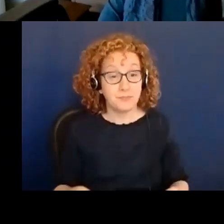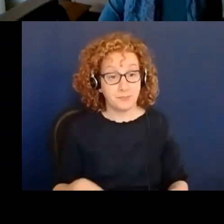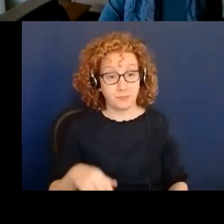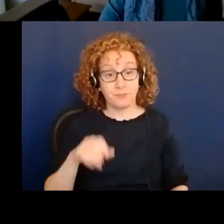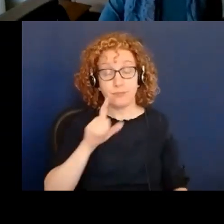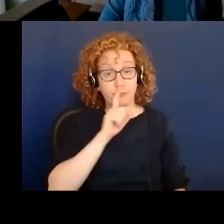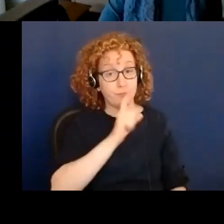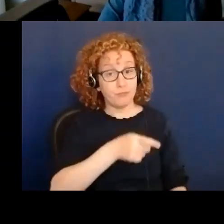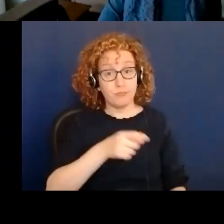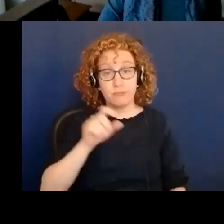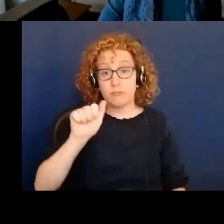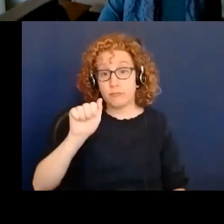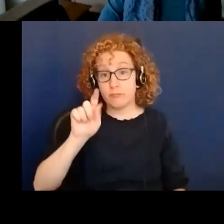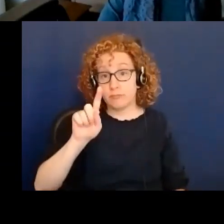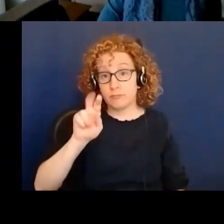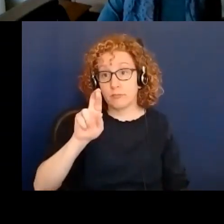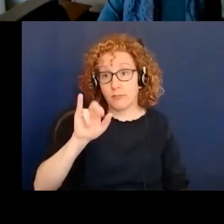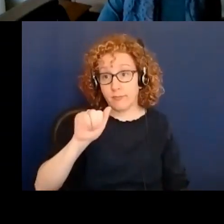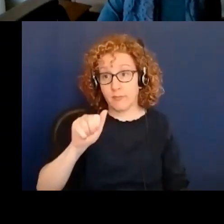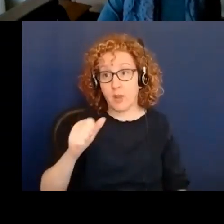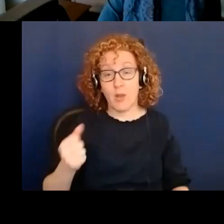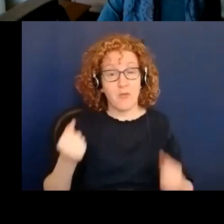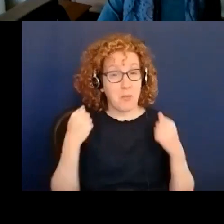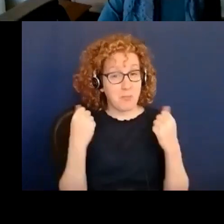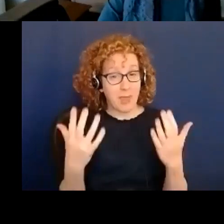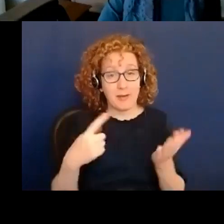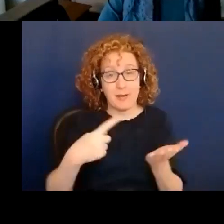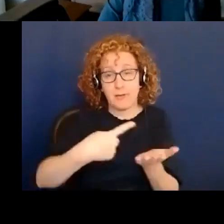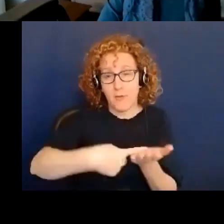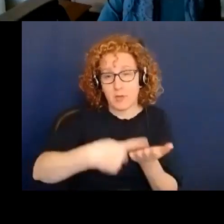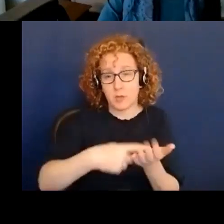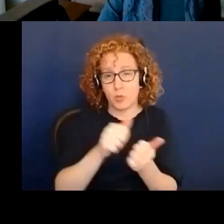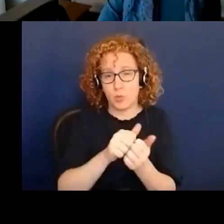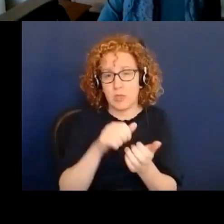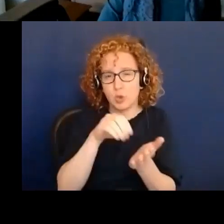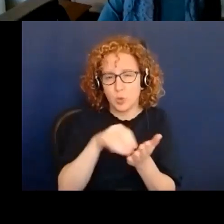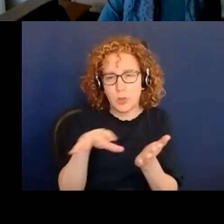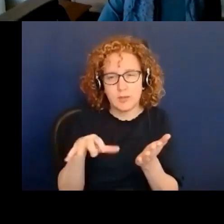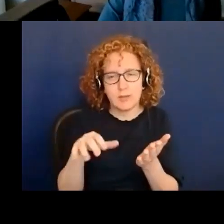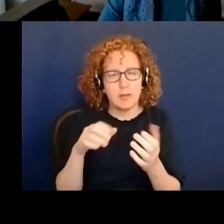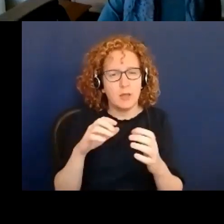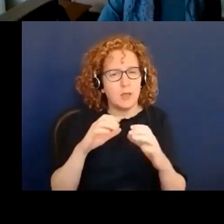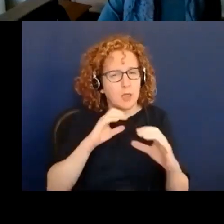are having many um conversations with students a lot of communications with those coming in